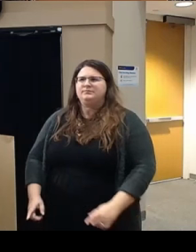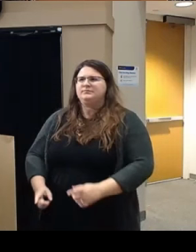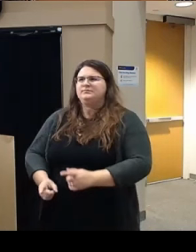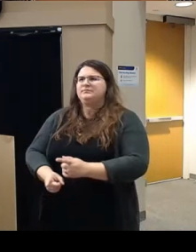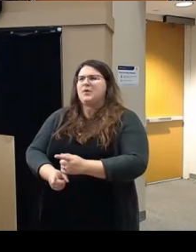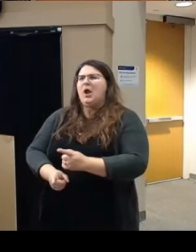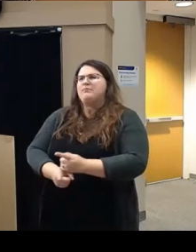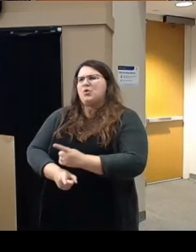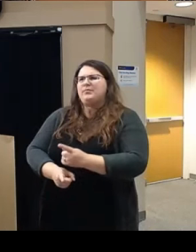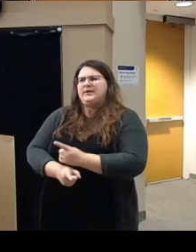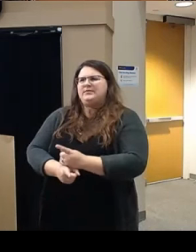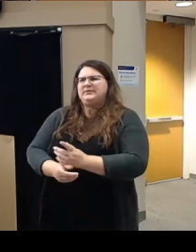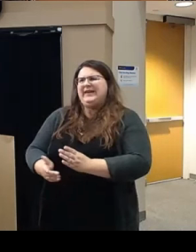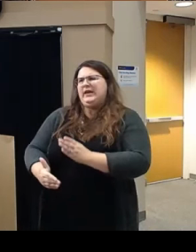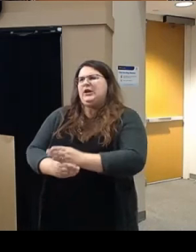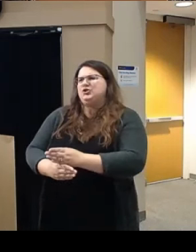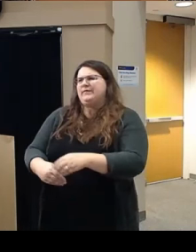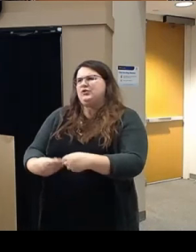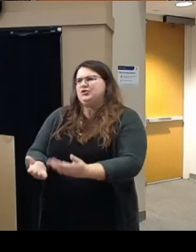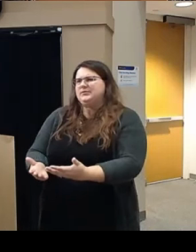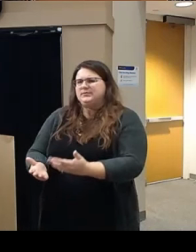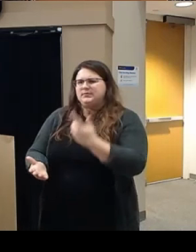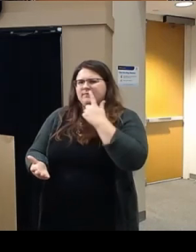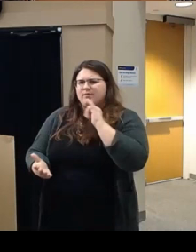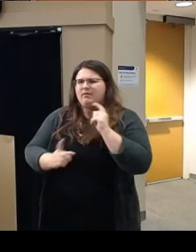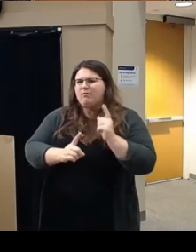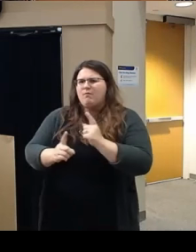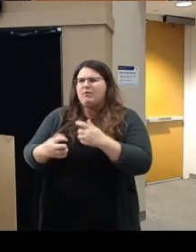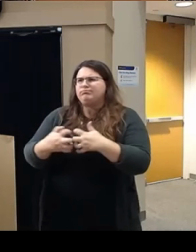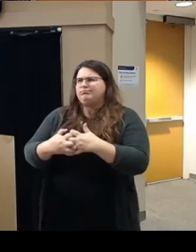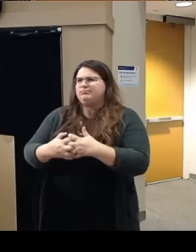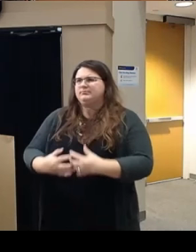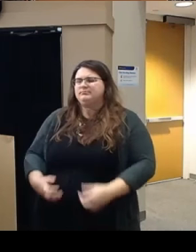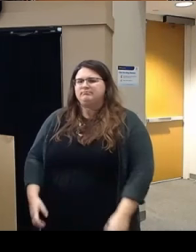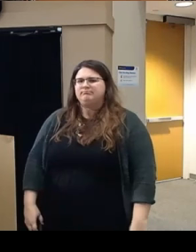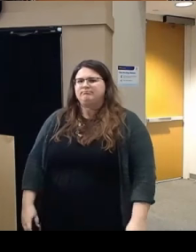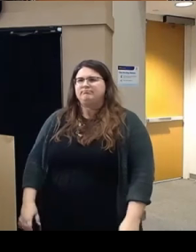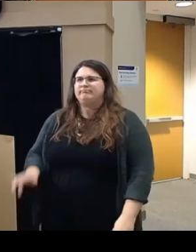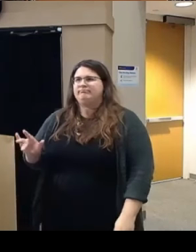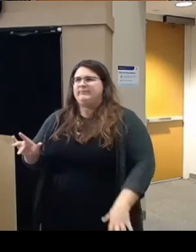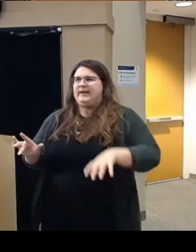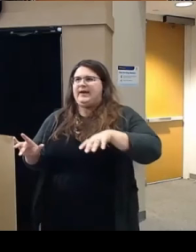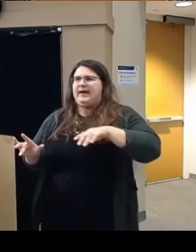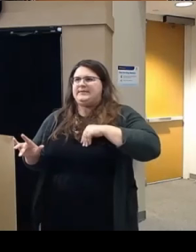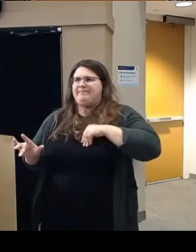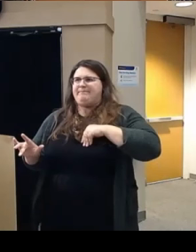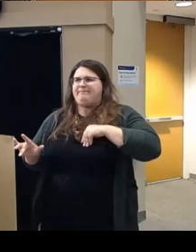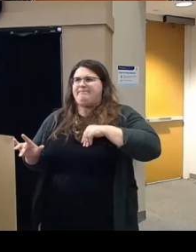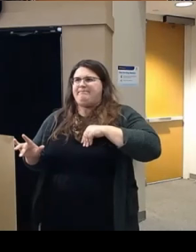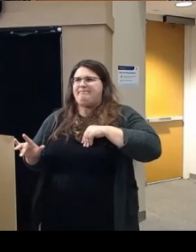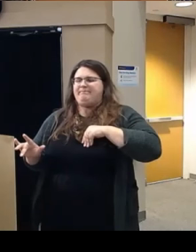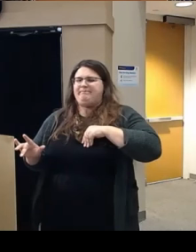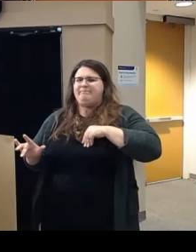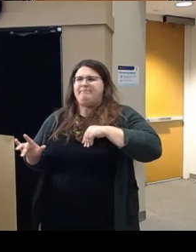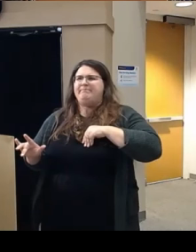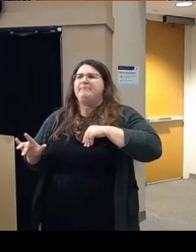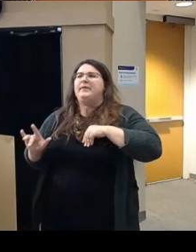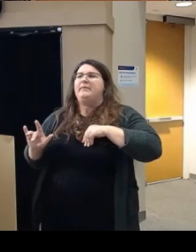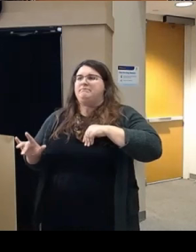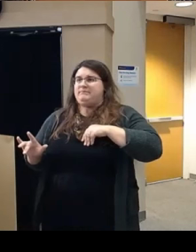goals and then press accept and so once I've accepted those goals and interventions they'll